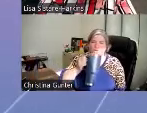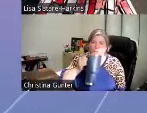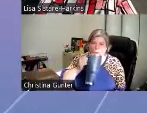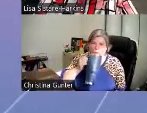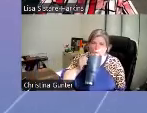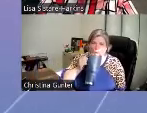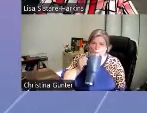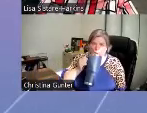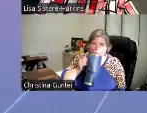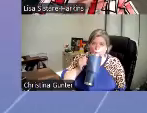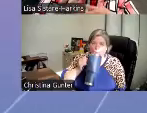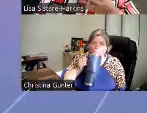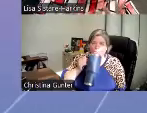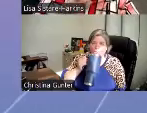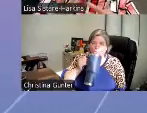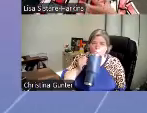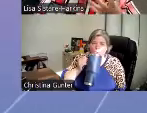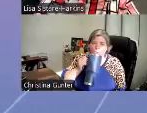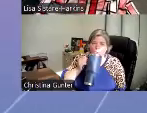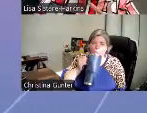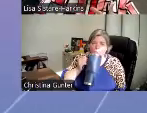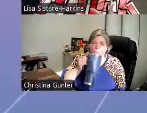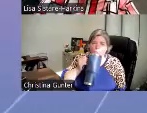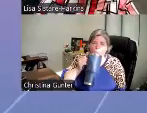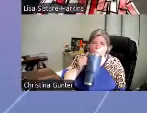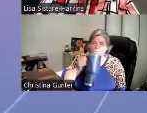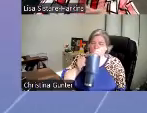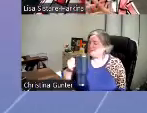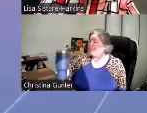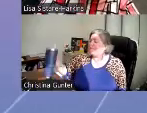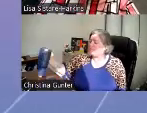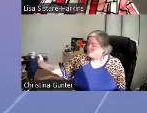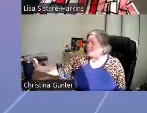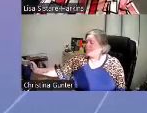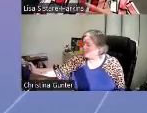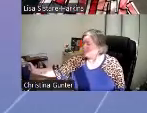That is a big part of, too, what we do. Everything is confidential.